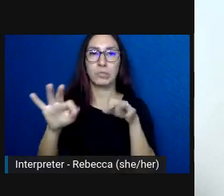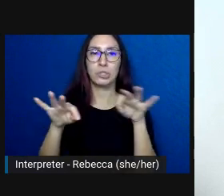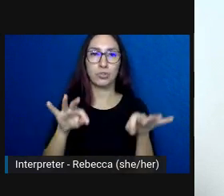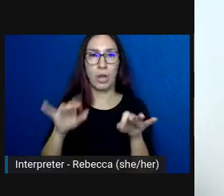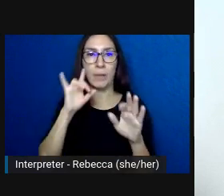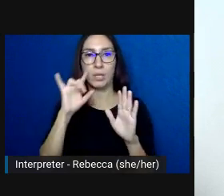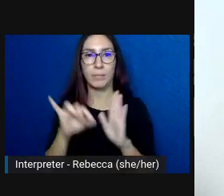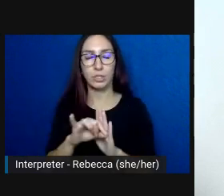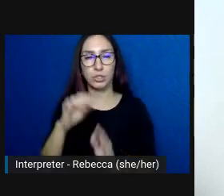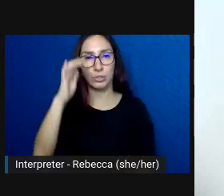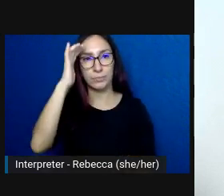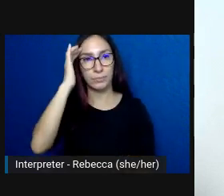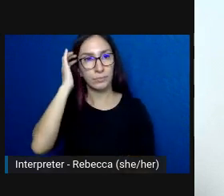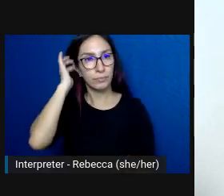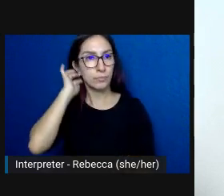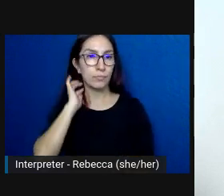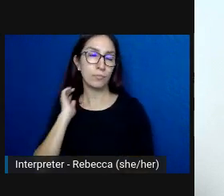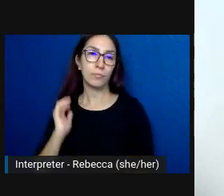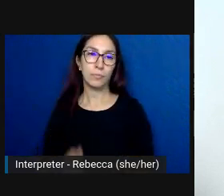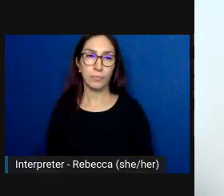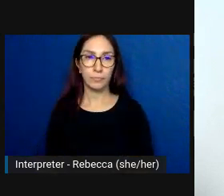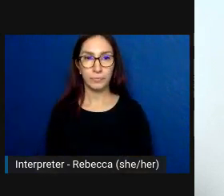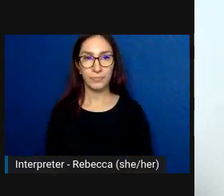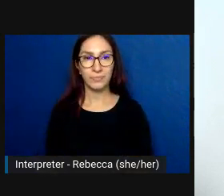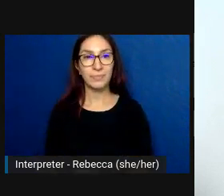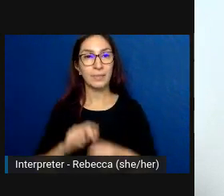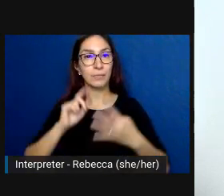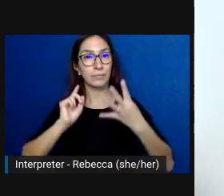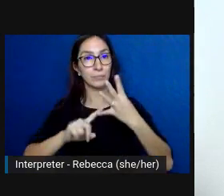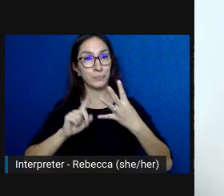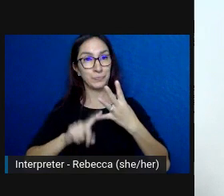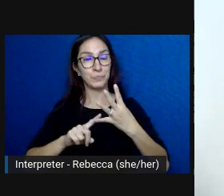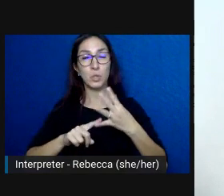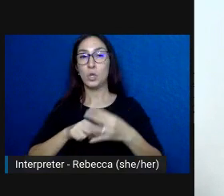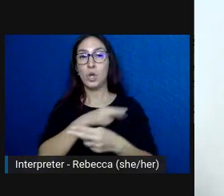Number four, keep it short, sweet, and simple.